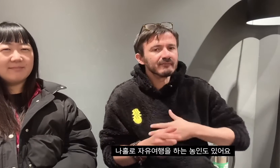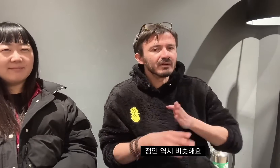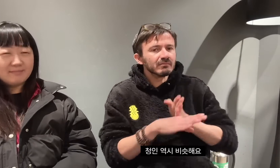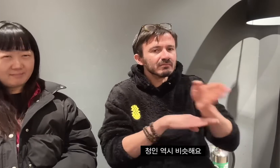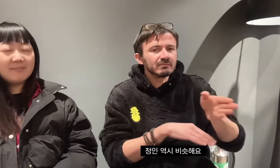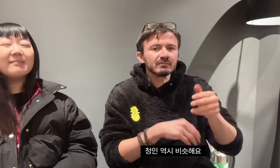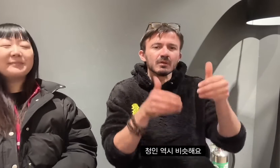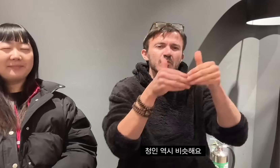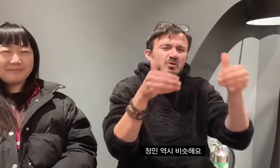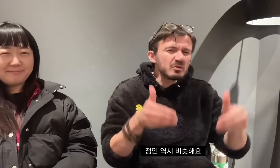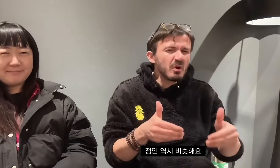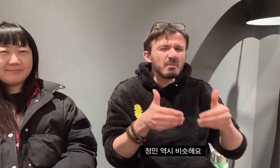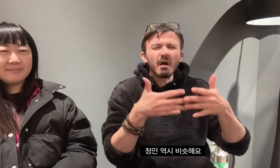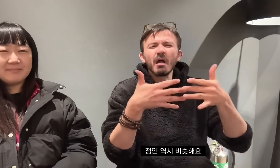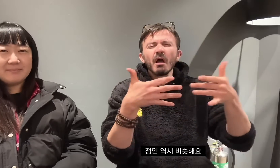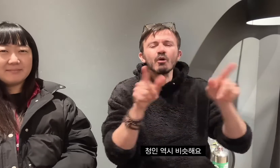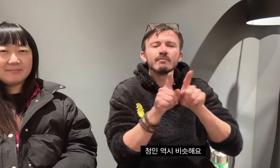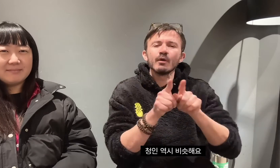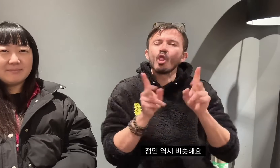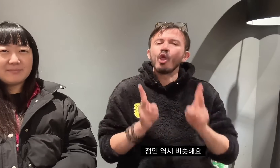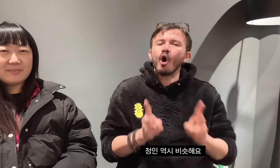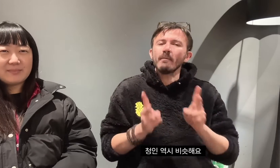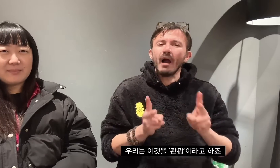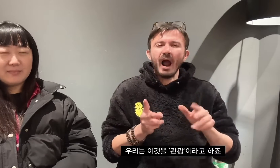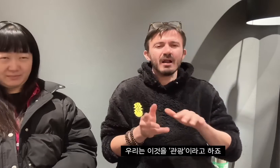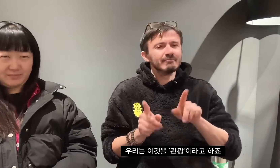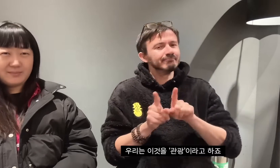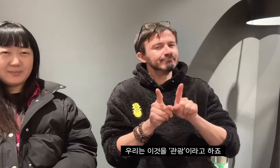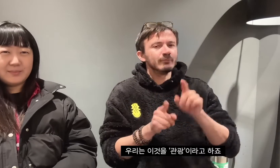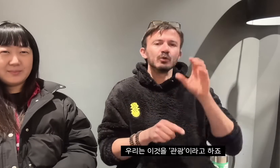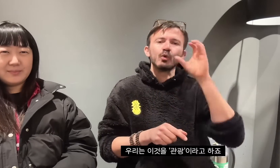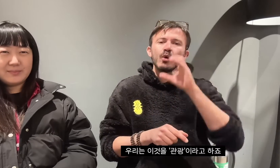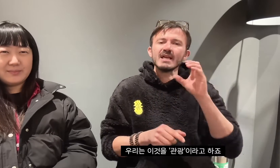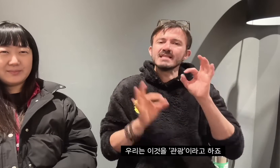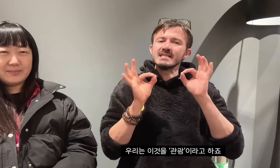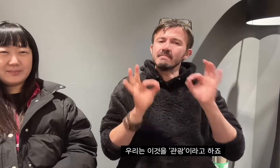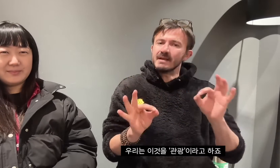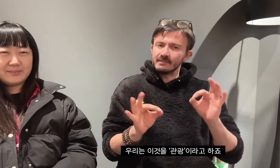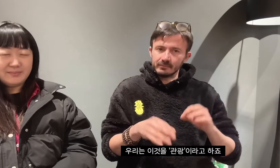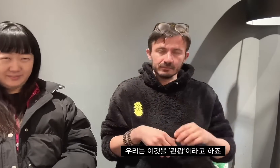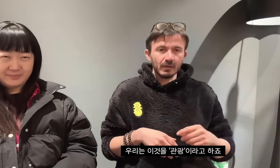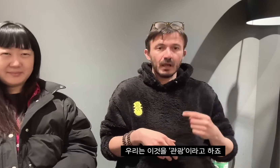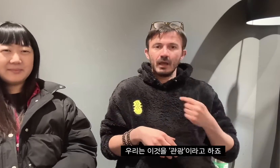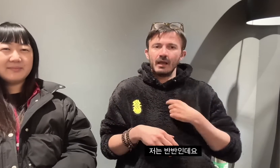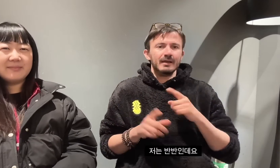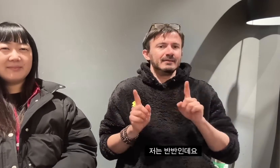Hearing people is also similar. We call this ‘tourism’.